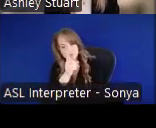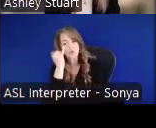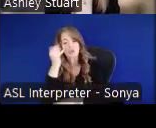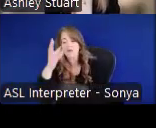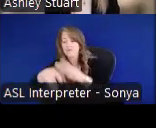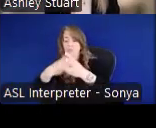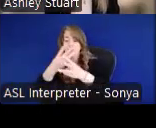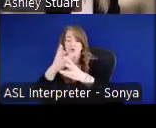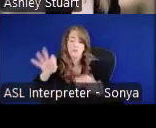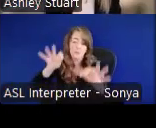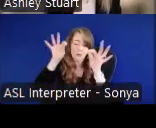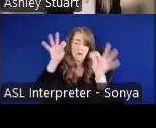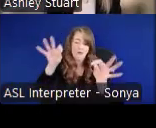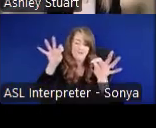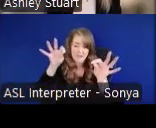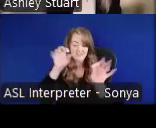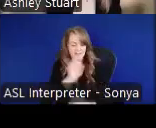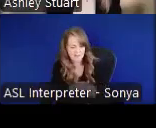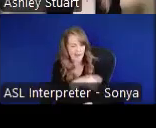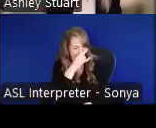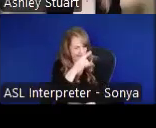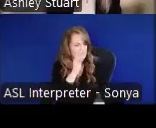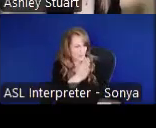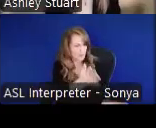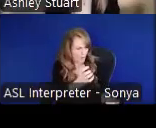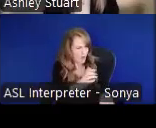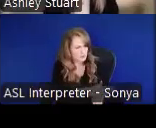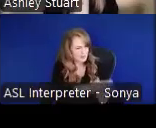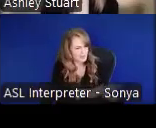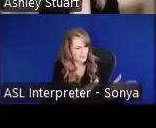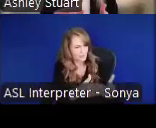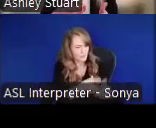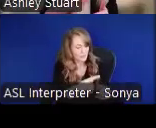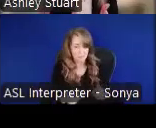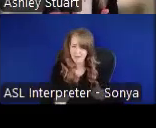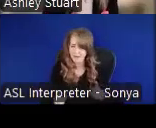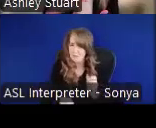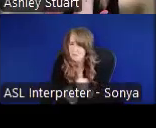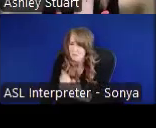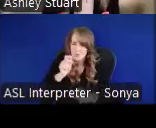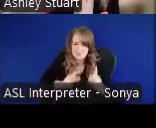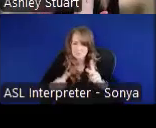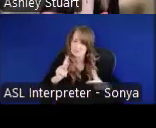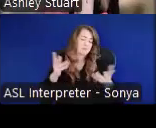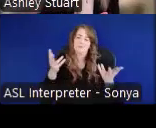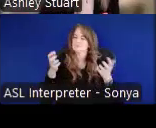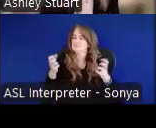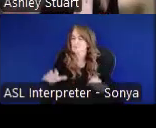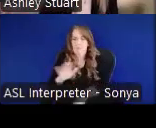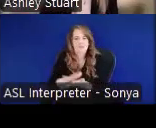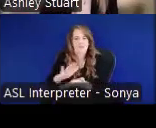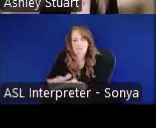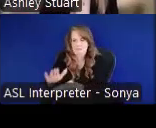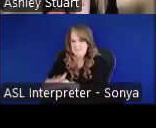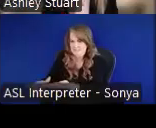great. I don't think that describes most of us, right. So to get there, to that point where we just clean our room,